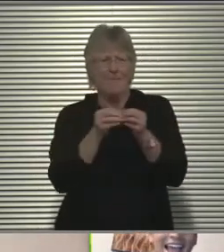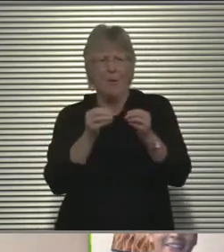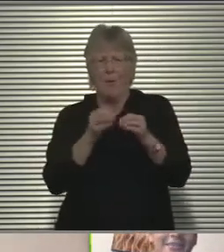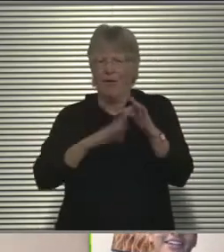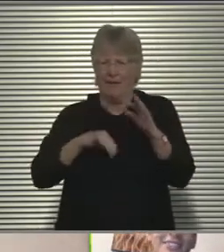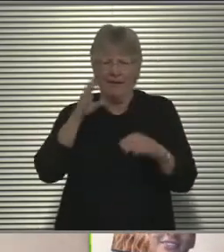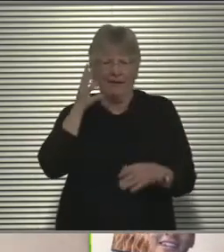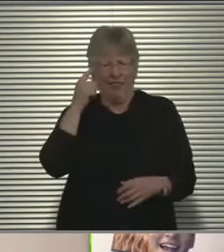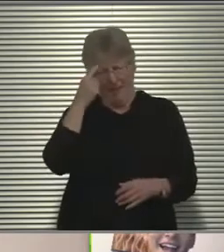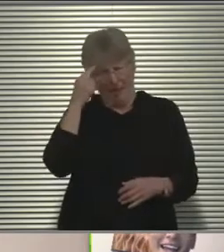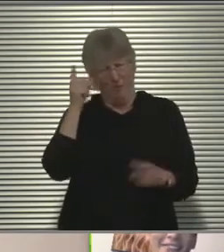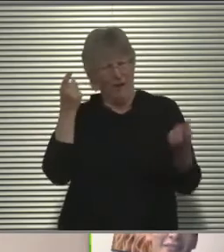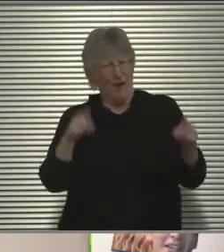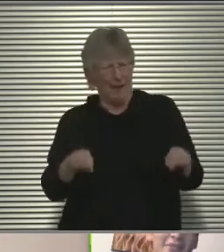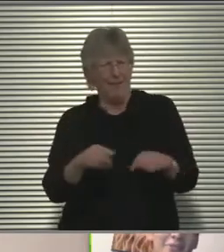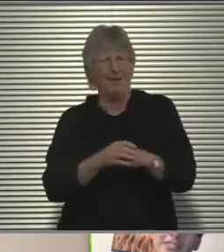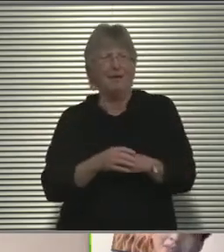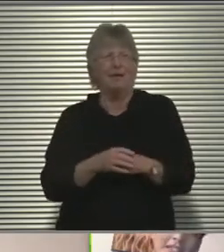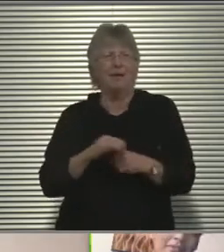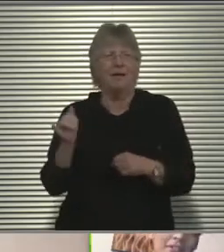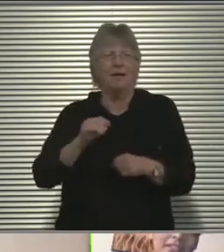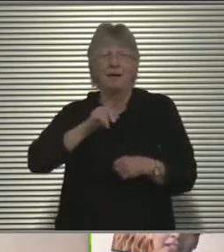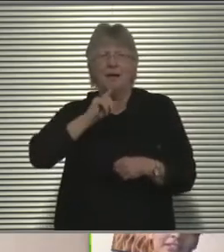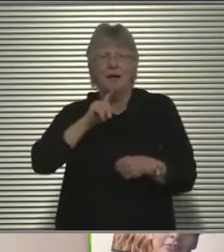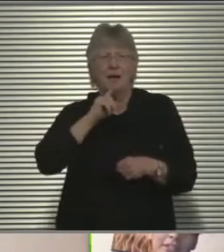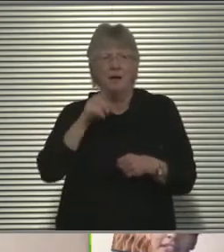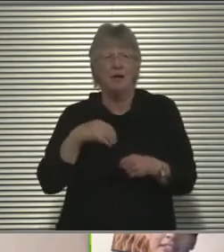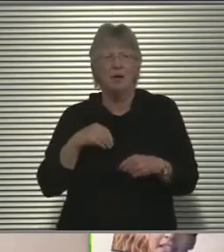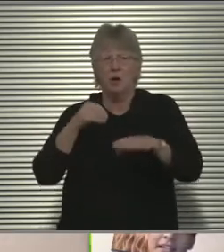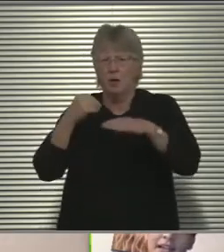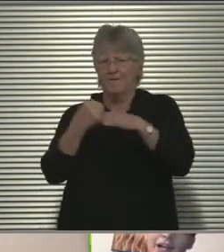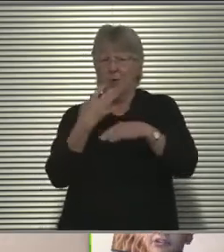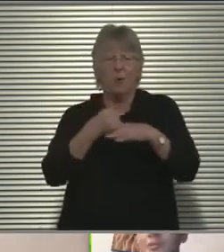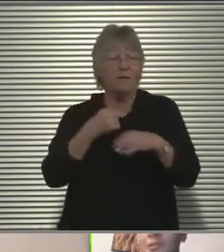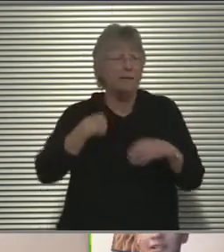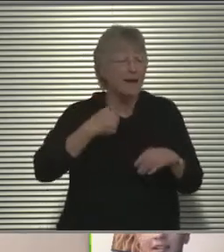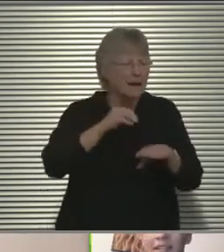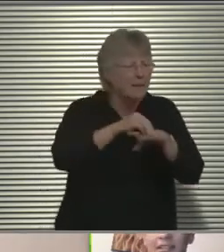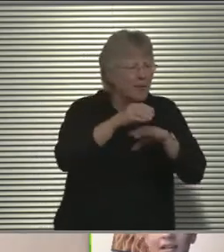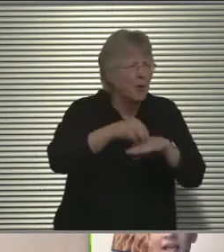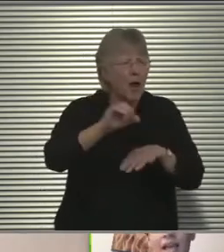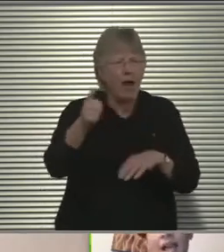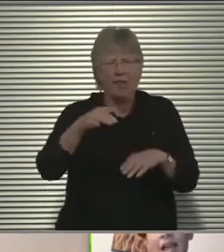And because of it, I have become a really big influence on several kids that are growing up the way that I did.